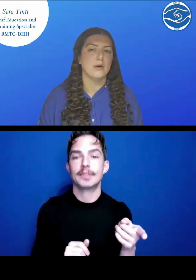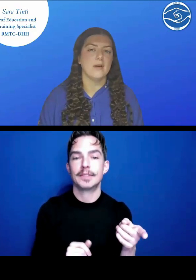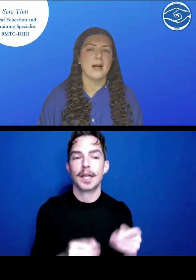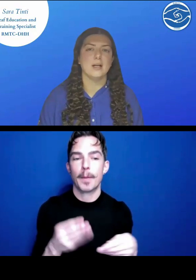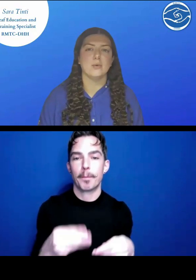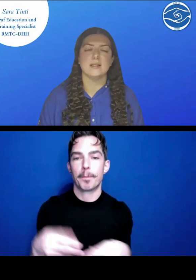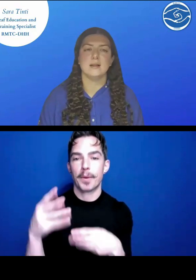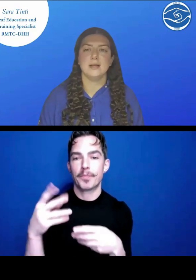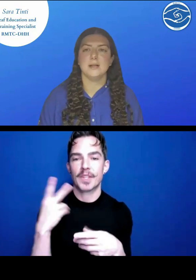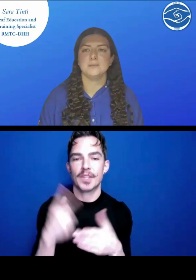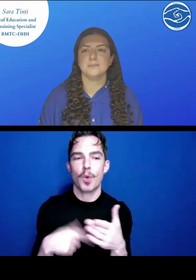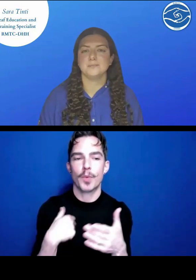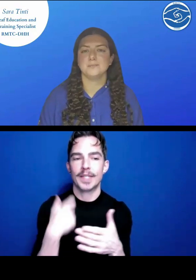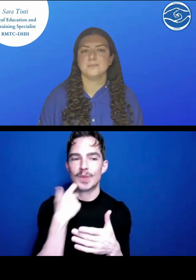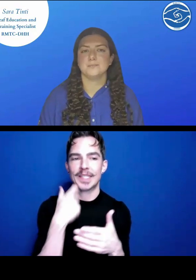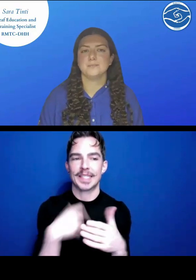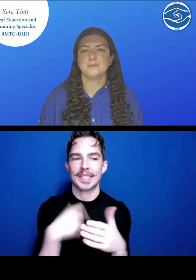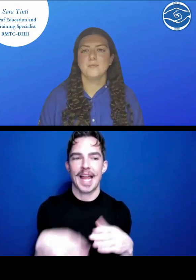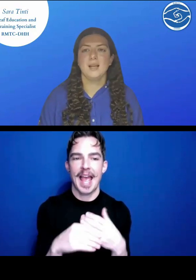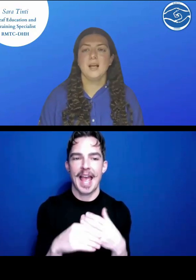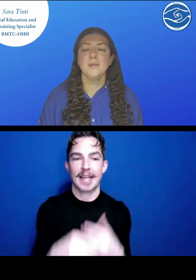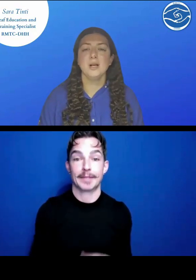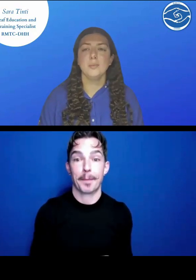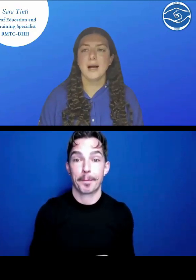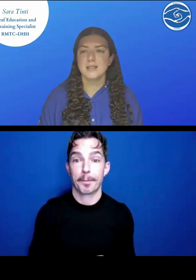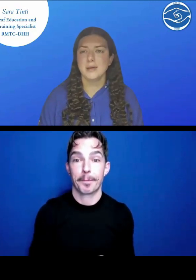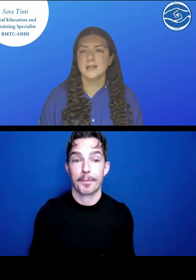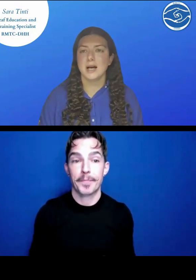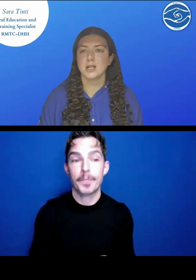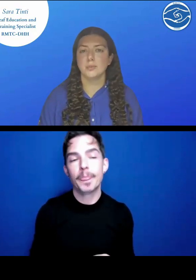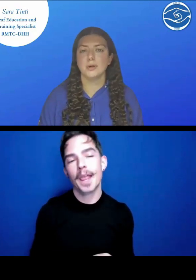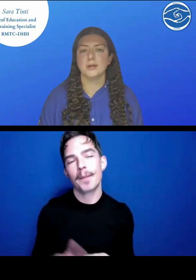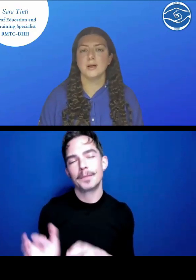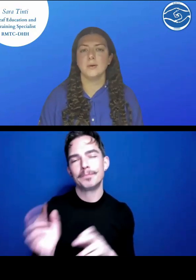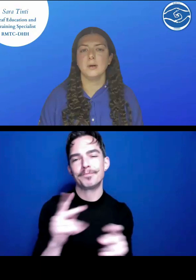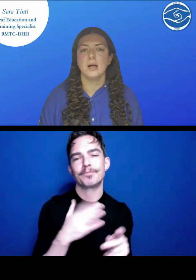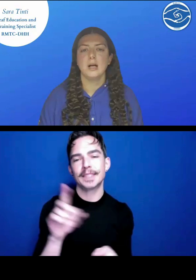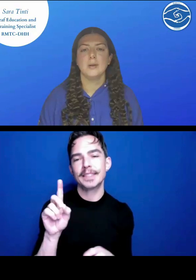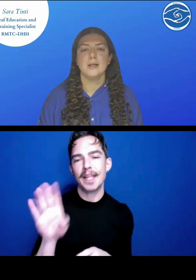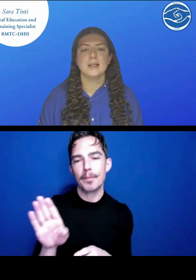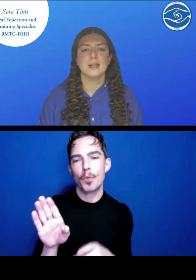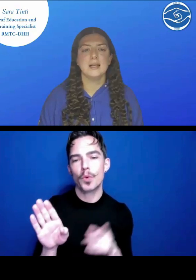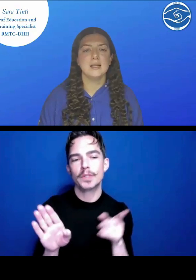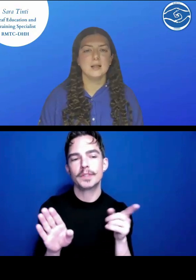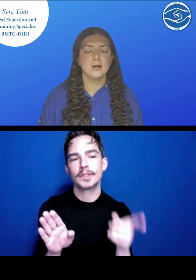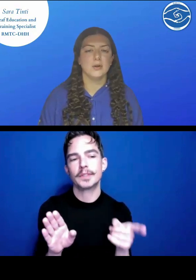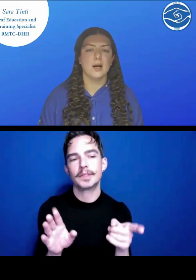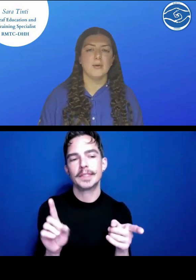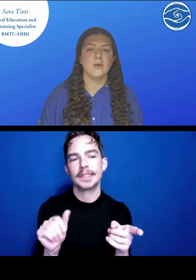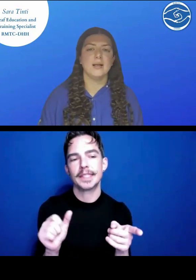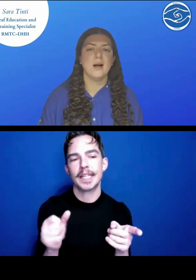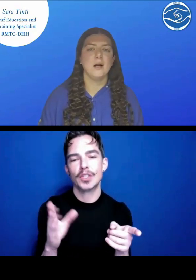what we've added recently. I'm going to go back to my dashboard though because in the loan library we